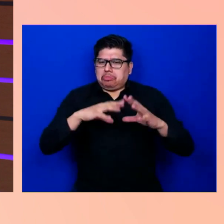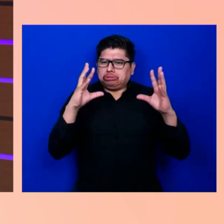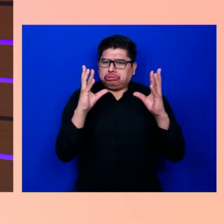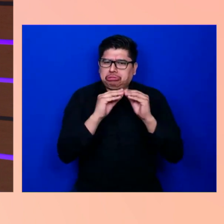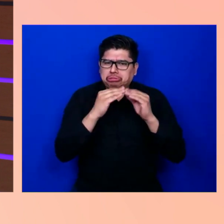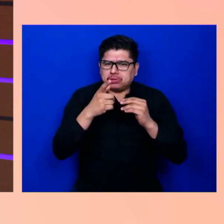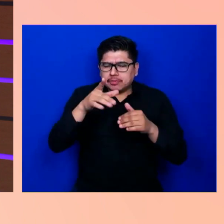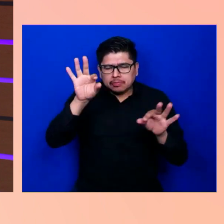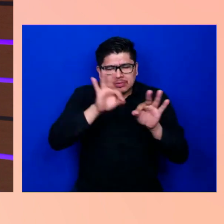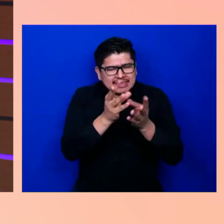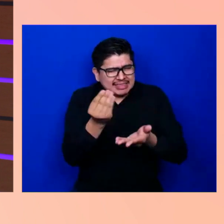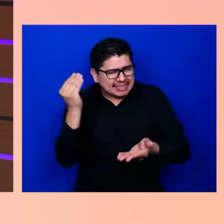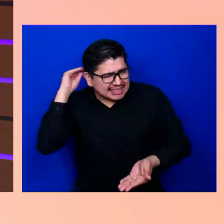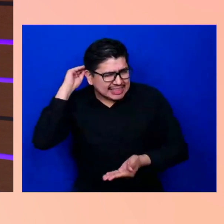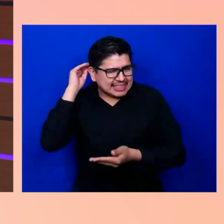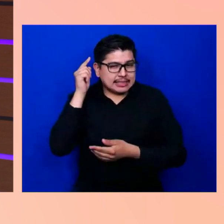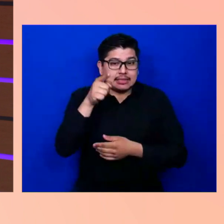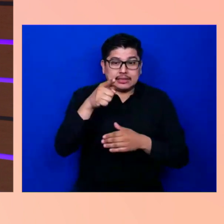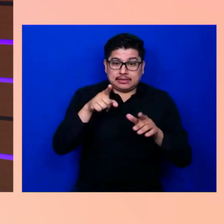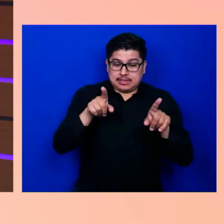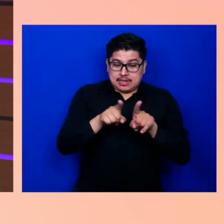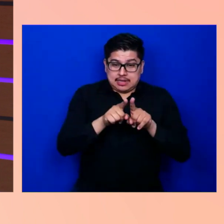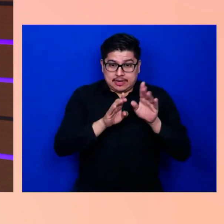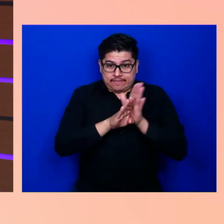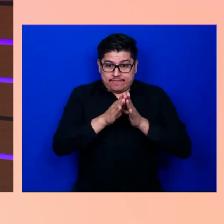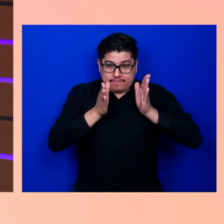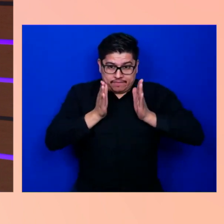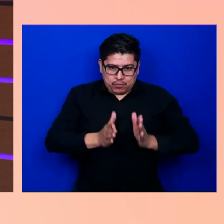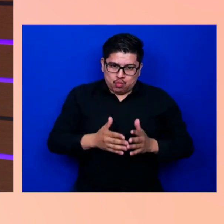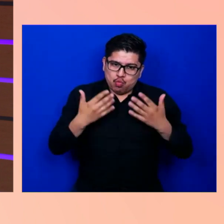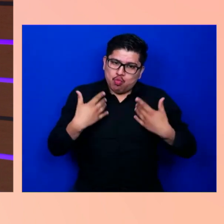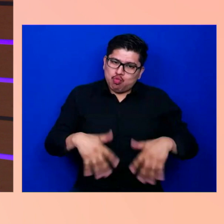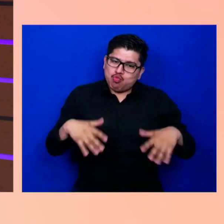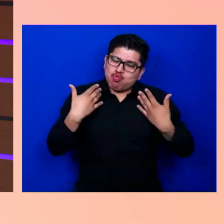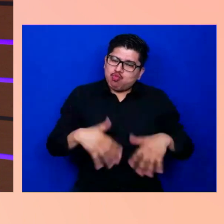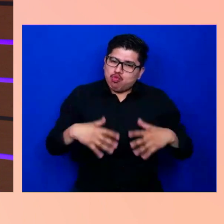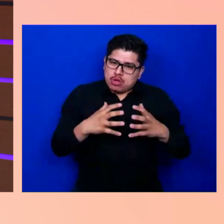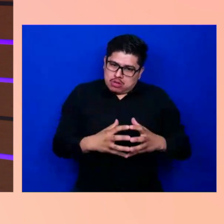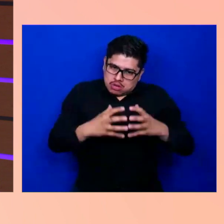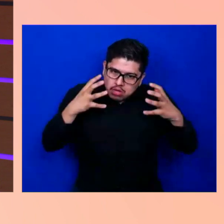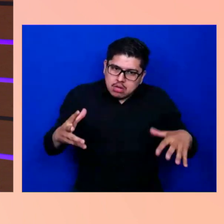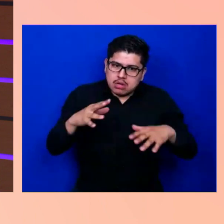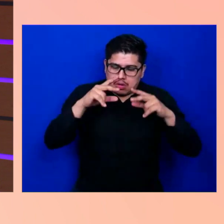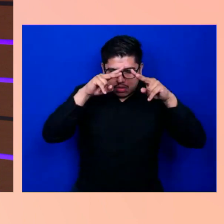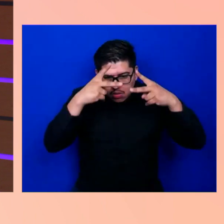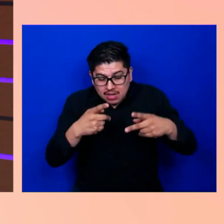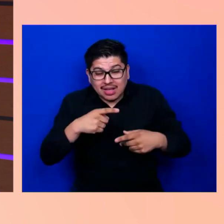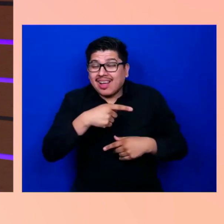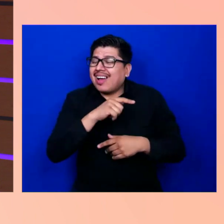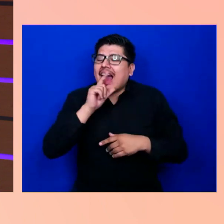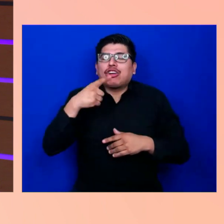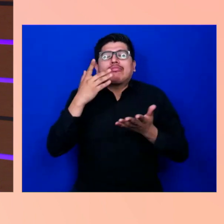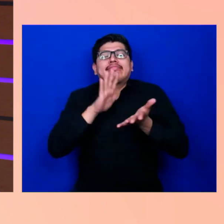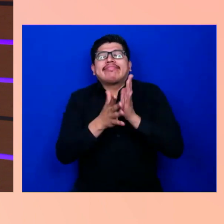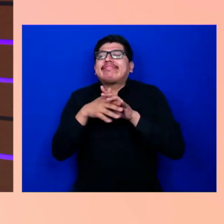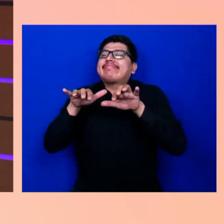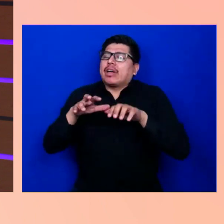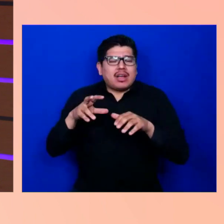about so much more than just knowing how to code. Complicated problems require creative solutions and